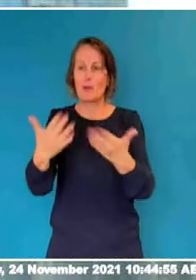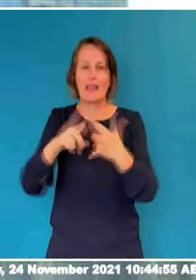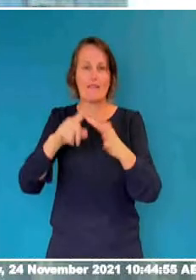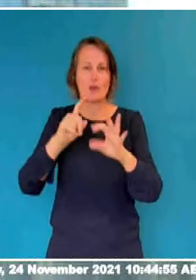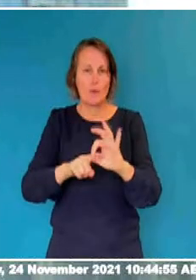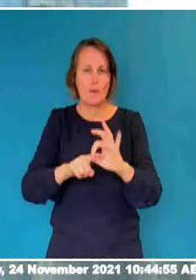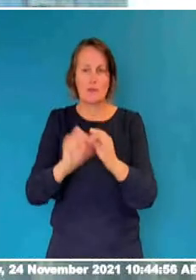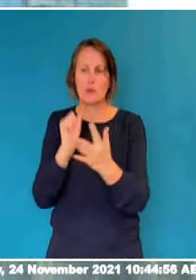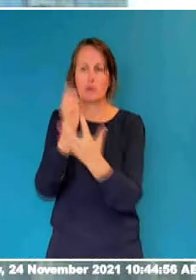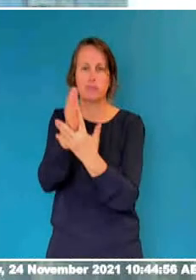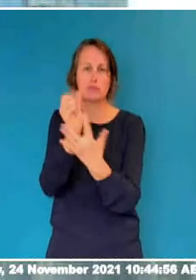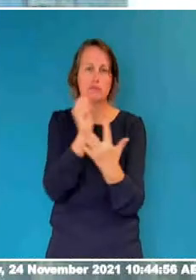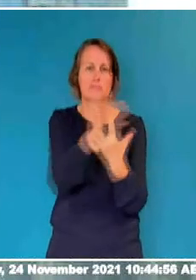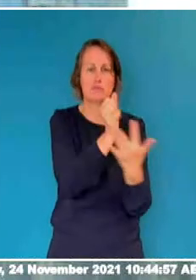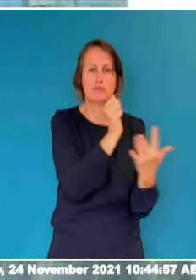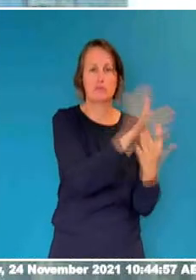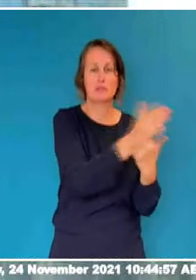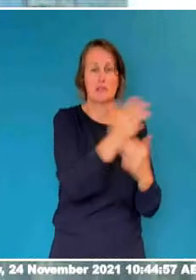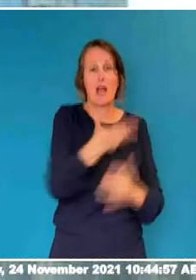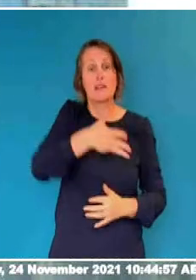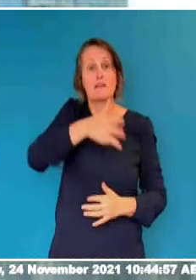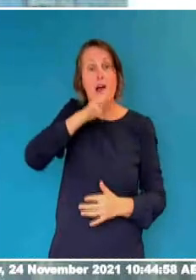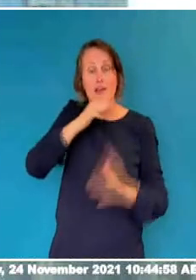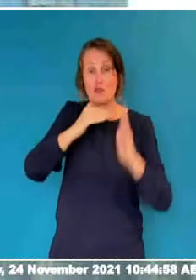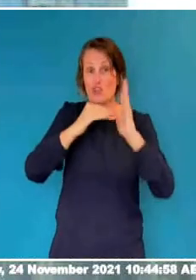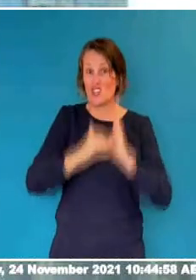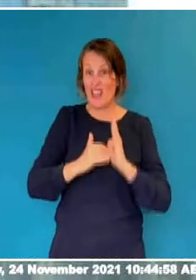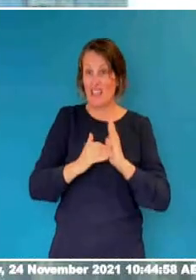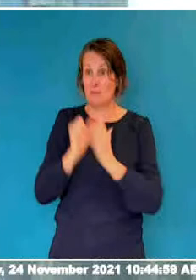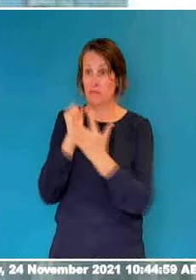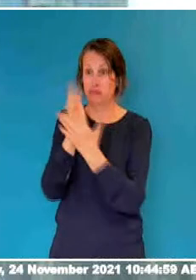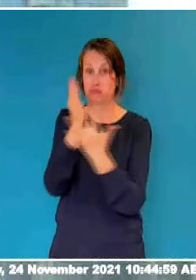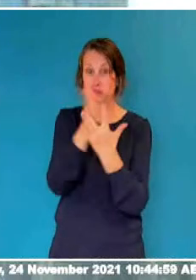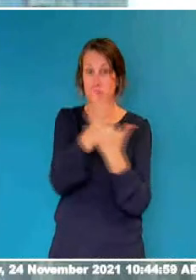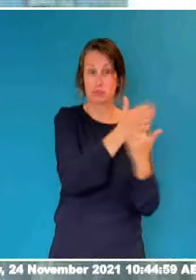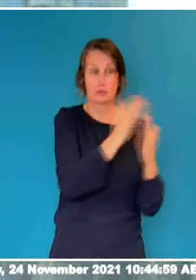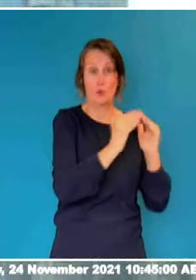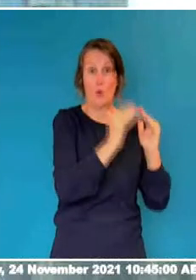couriered over 900 ergonomic chairs to homes last year so that they had the right